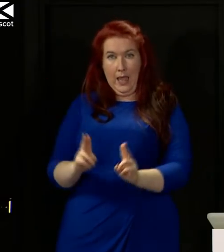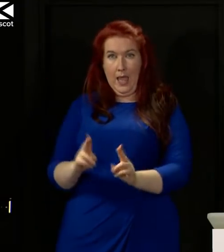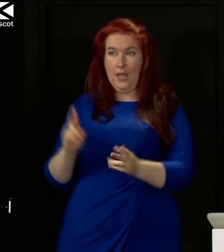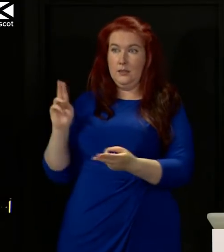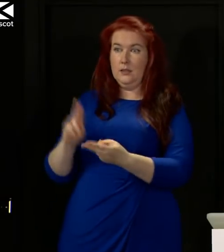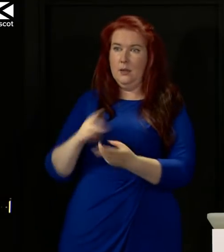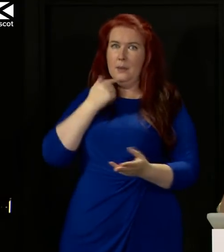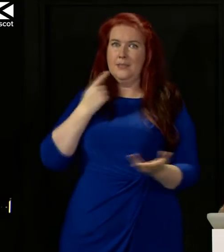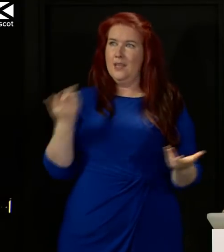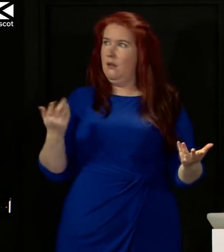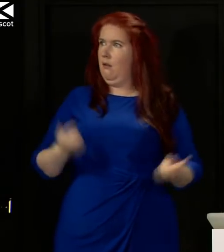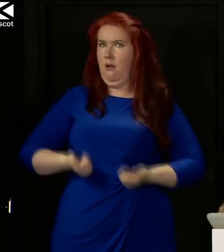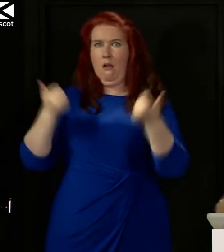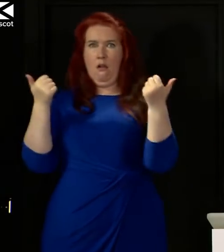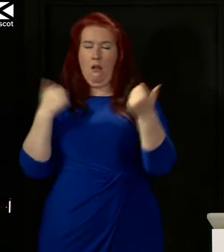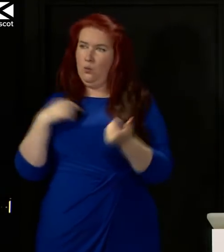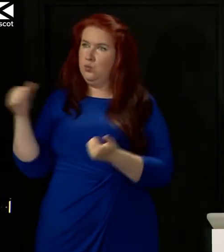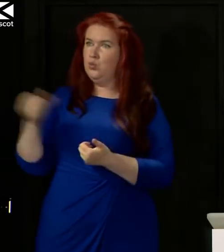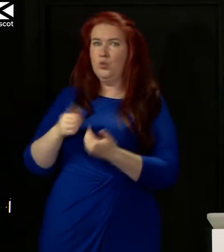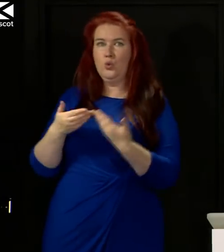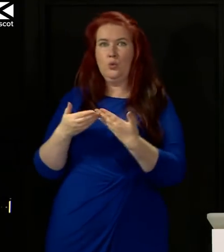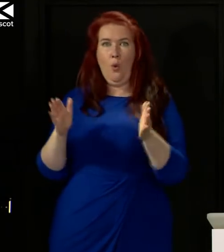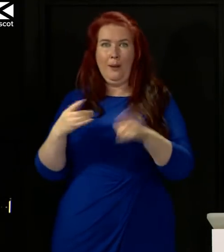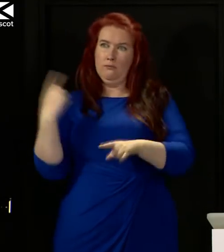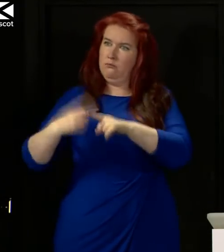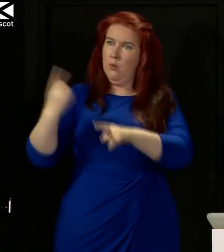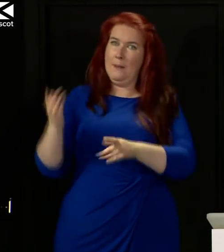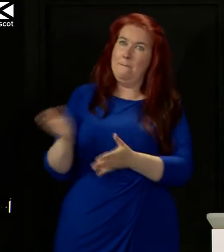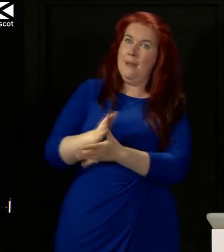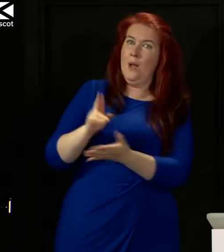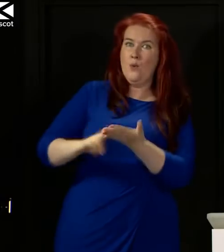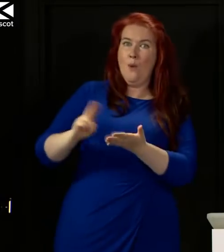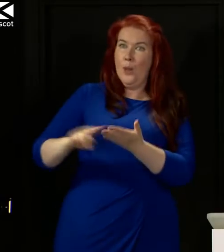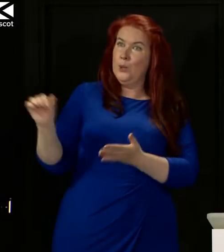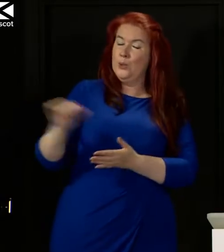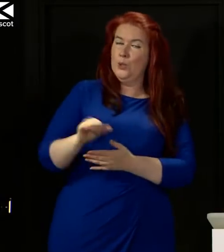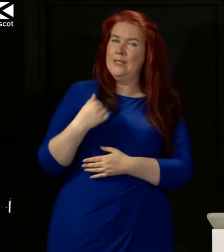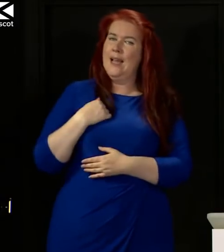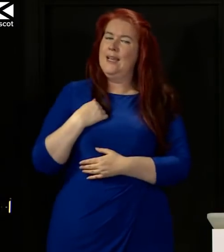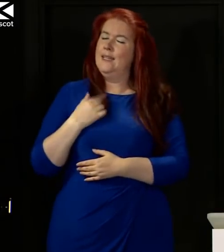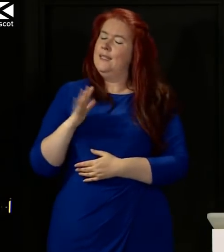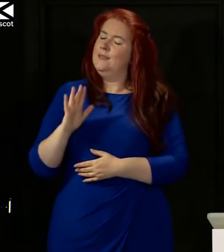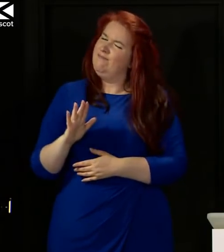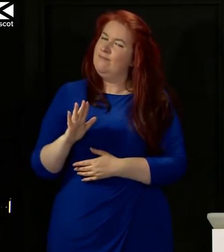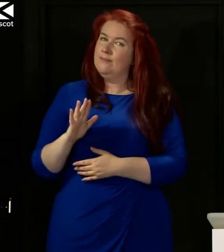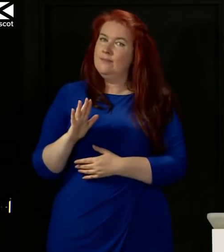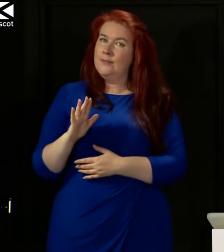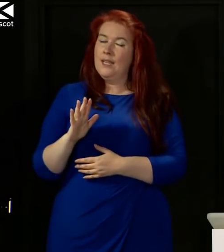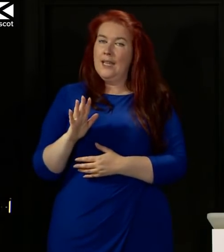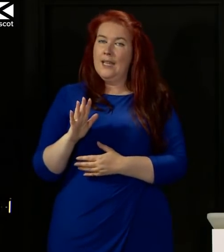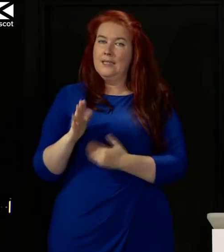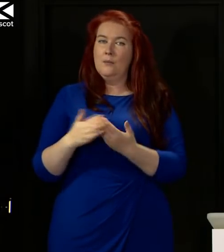to say, well, why don't we more quickly go back to normal? For me to... it is easier,